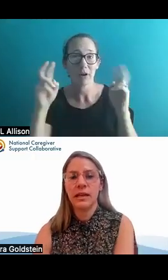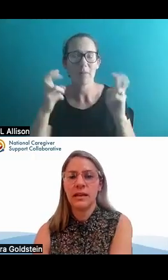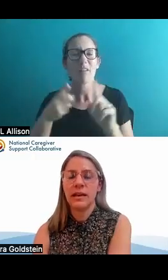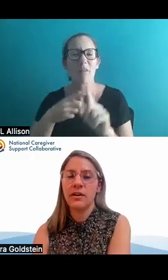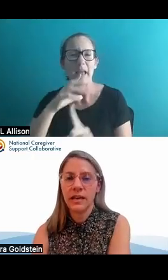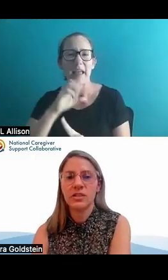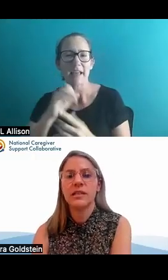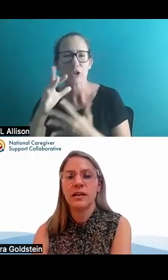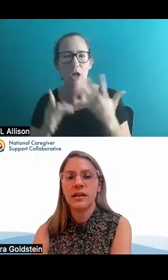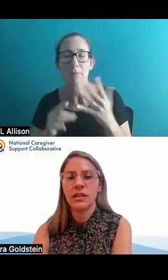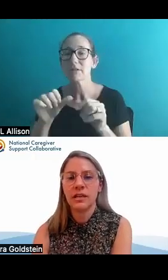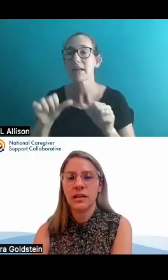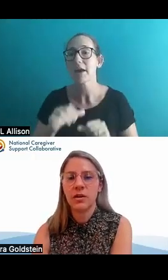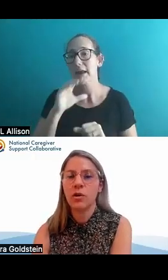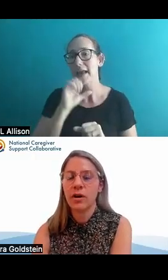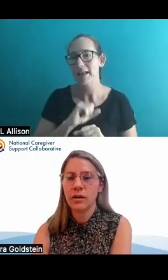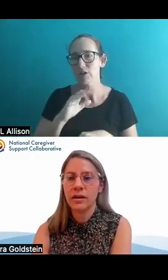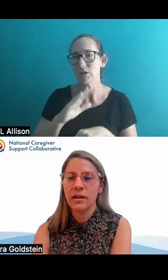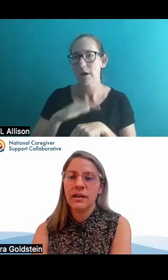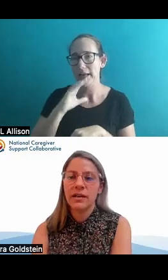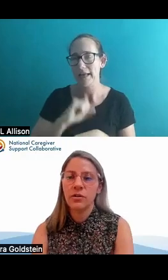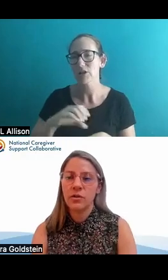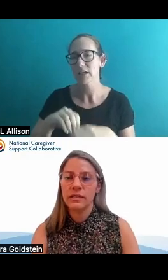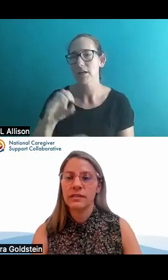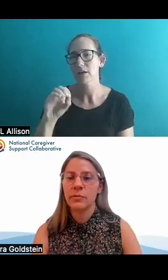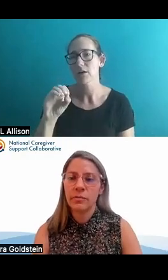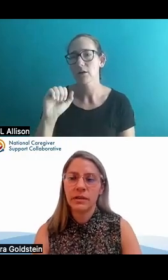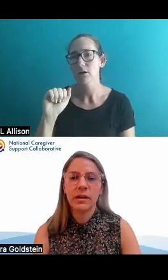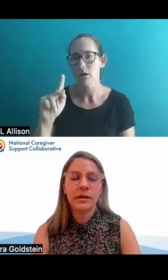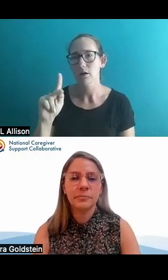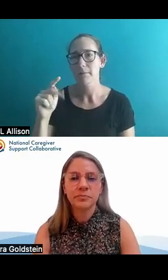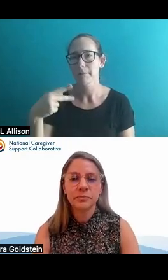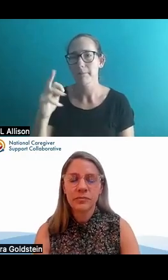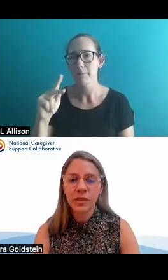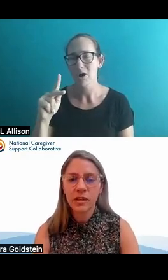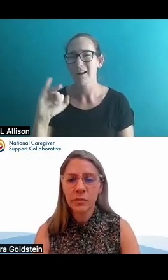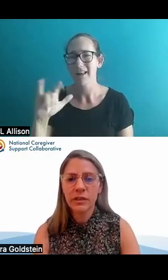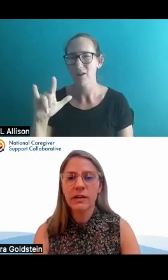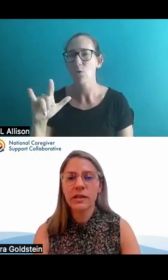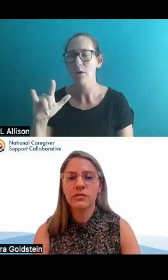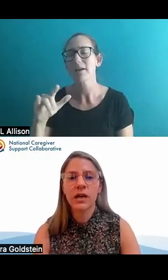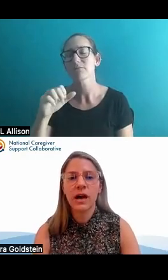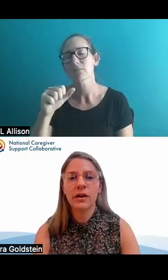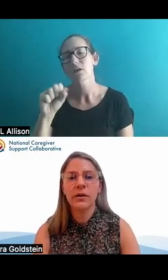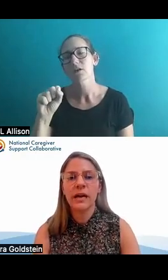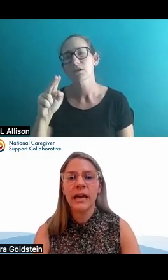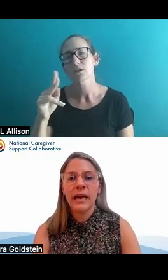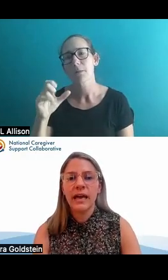an Area Agency on Aging in Oak Park, Illinois. It's a suburban community outside of Chicago and